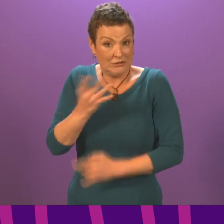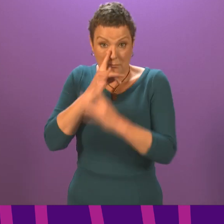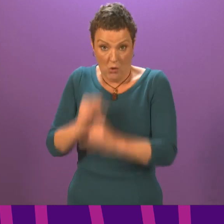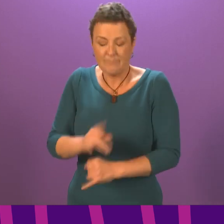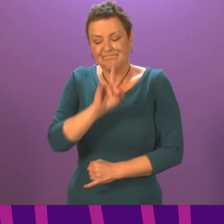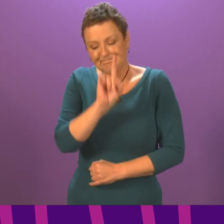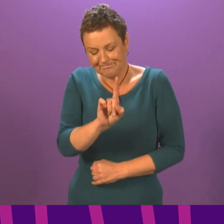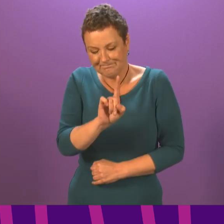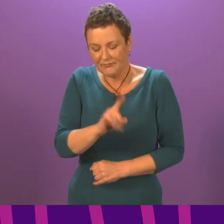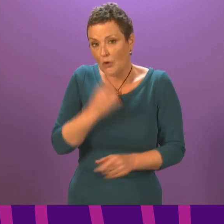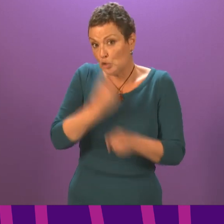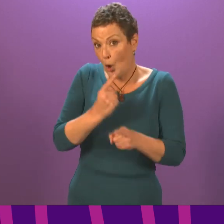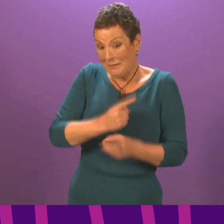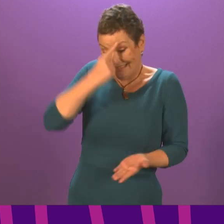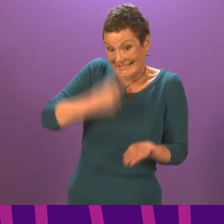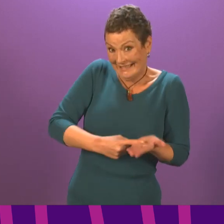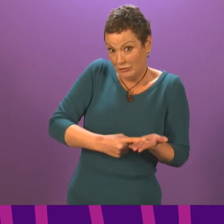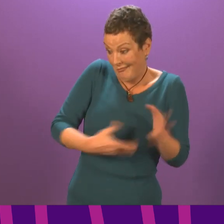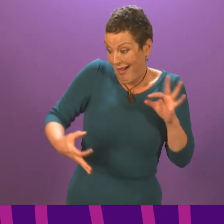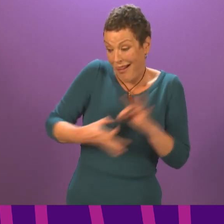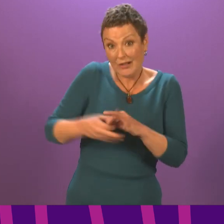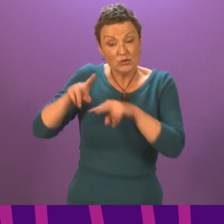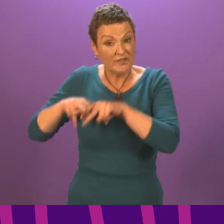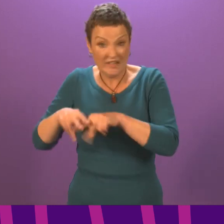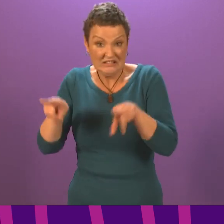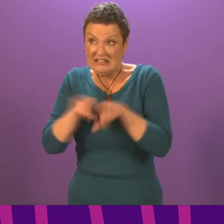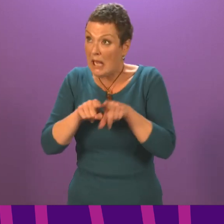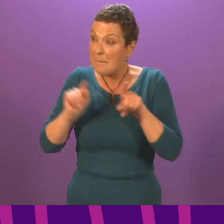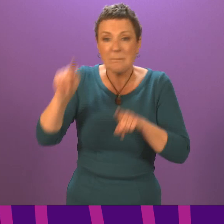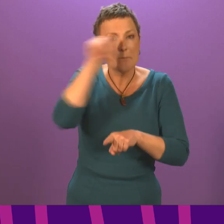groups. Decisions on the allocation of levels in Fife, as in other areas, are taken after